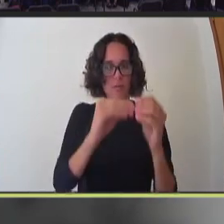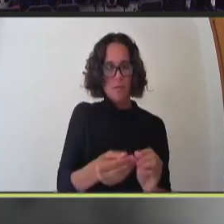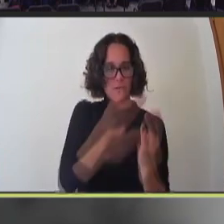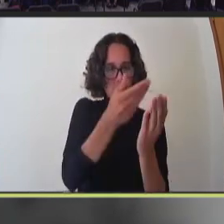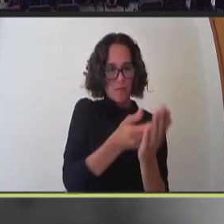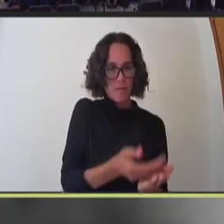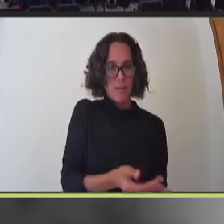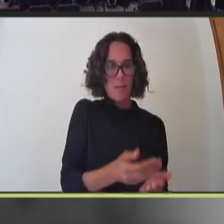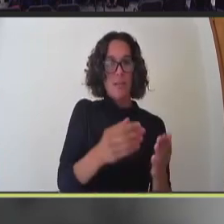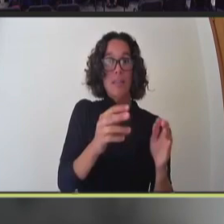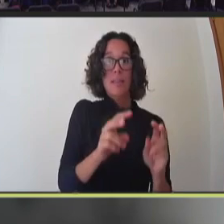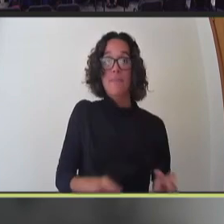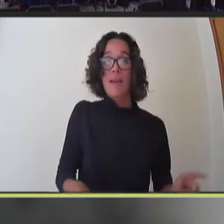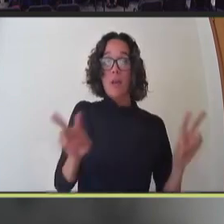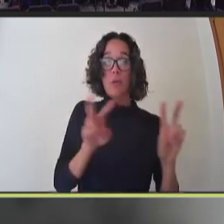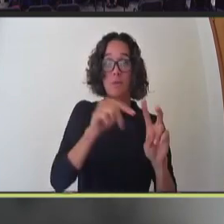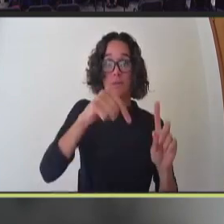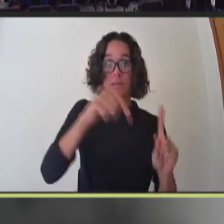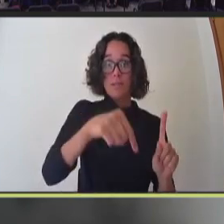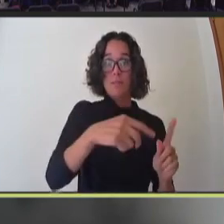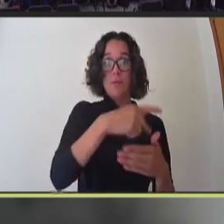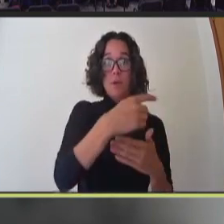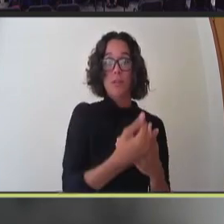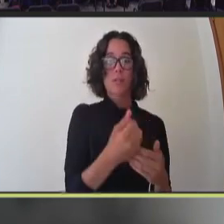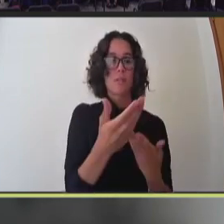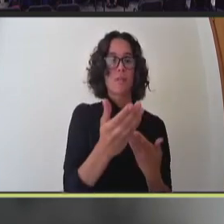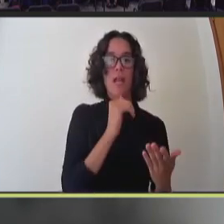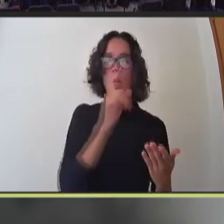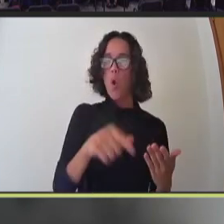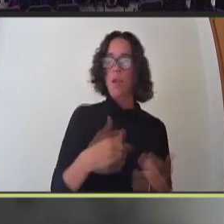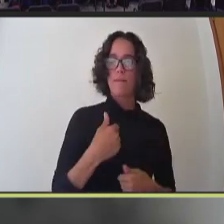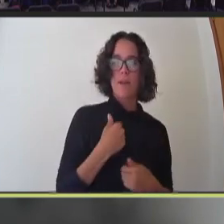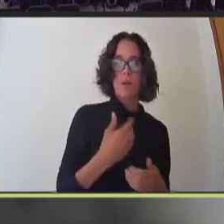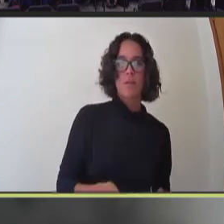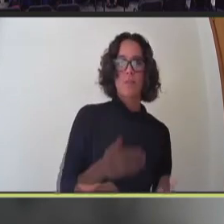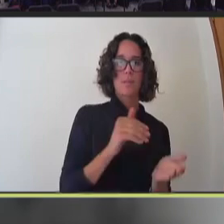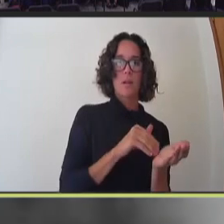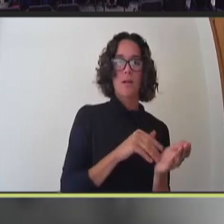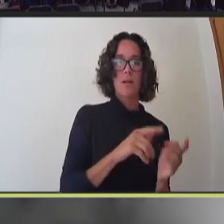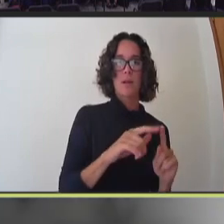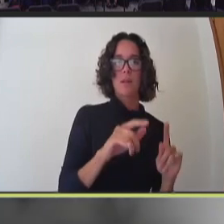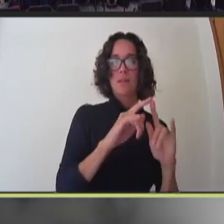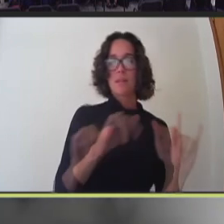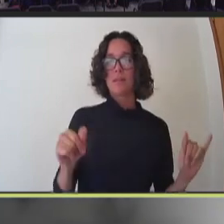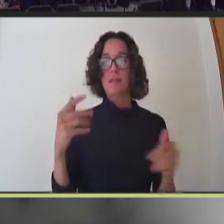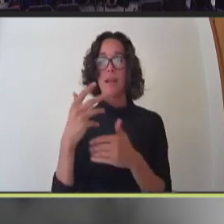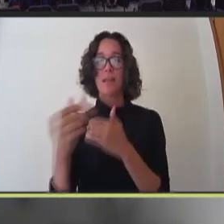it serves not only our veterans and providers, but also external providers as well. We have